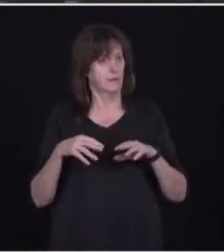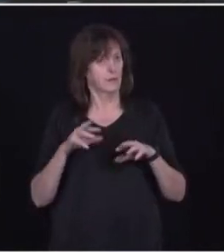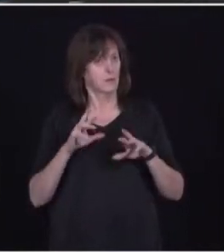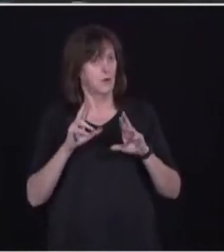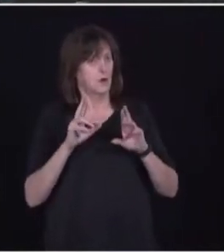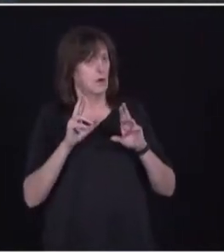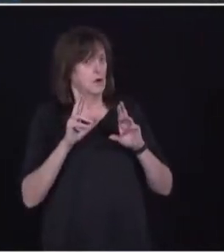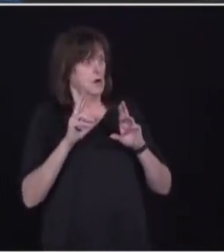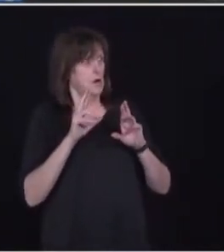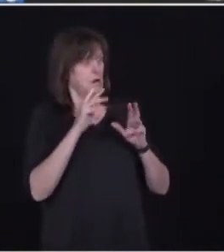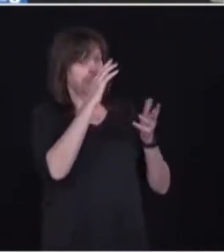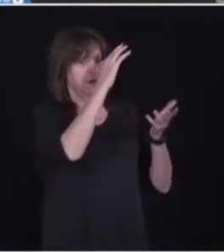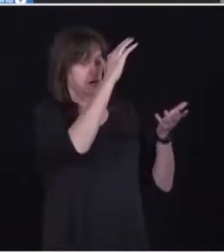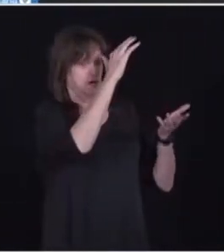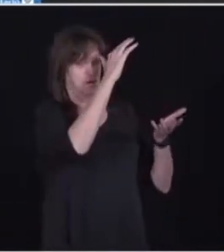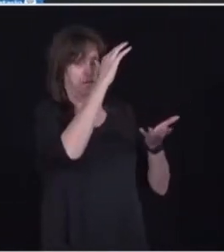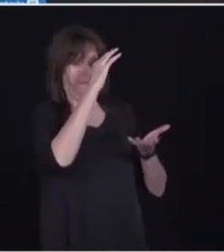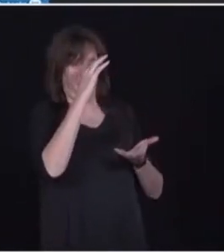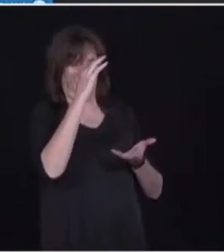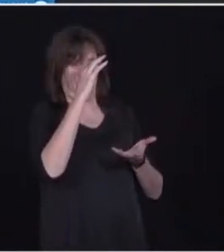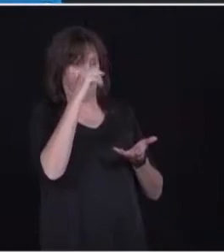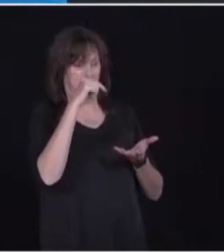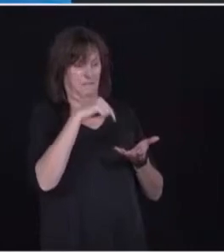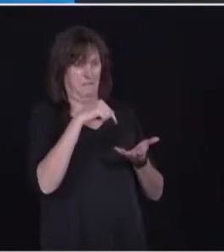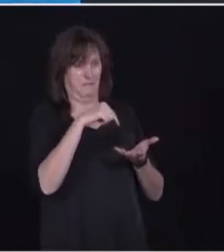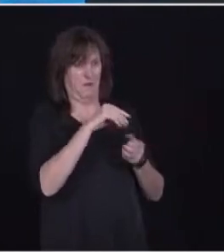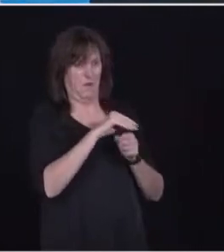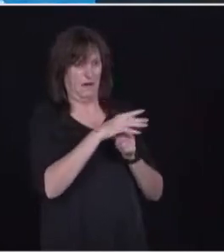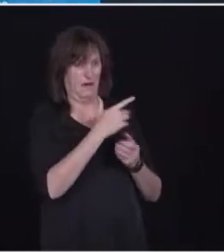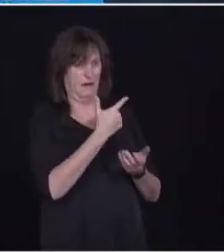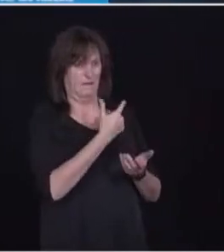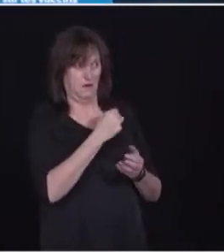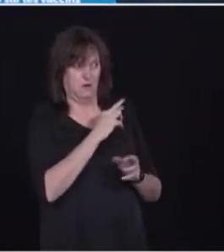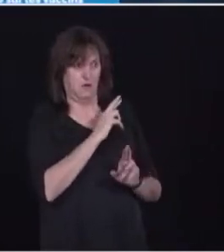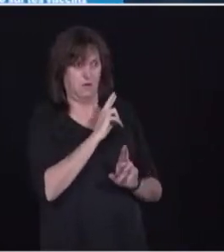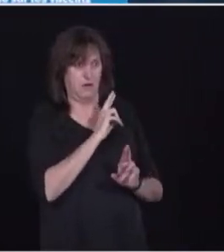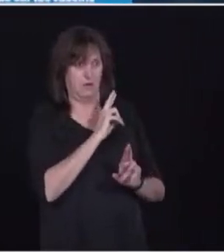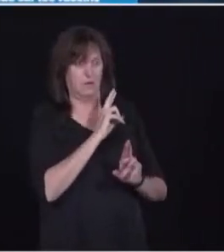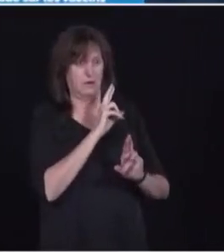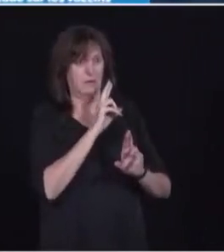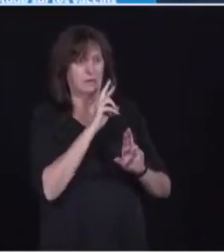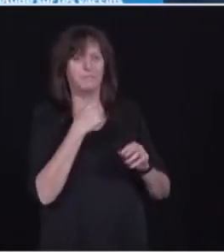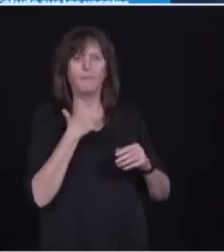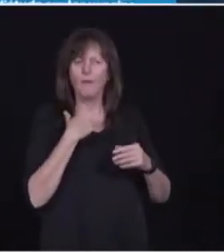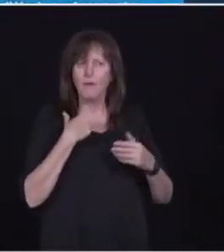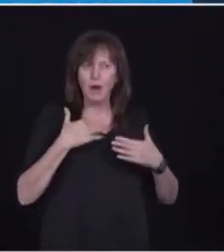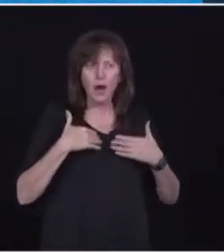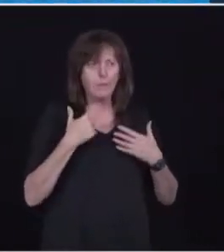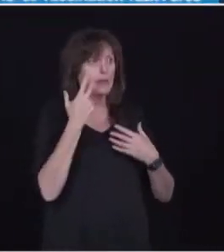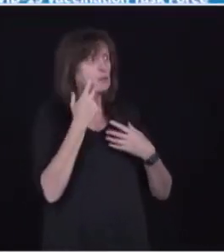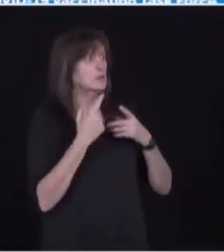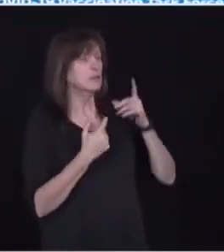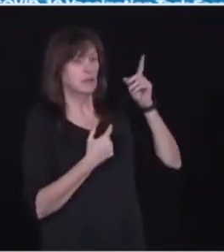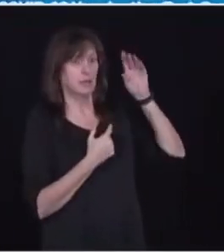Vaccines, I'm glad to see in the news today from the